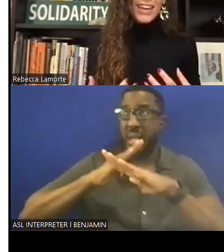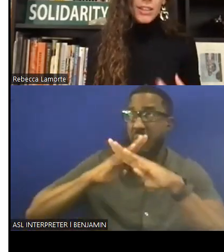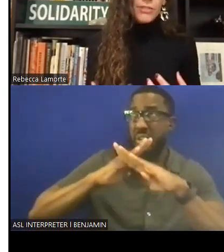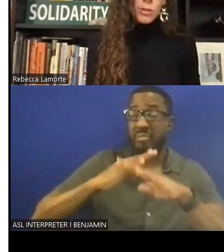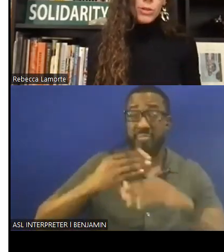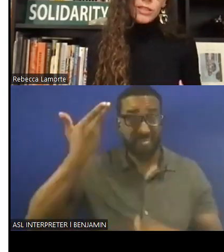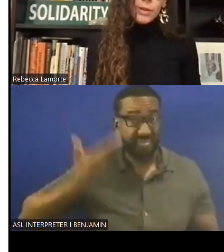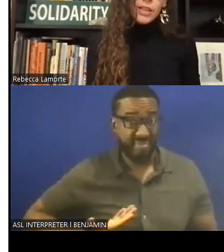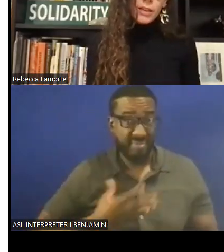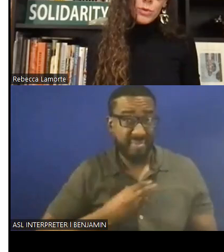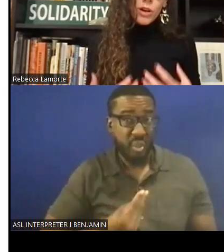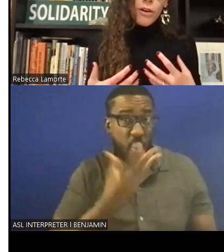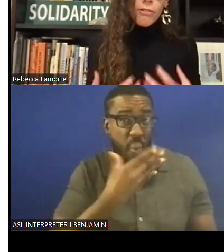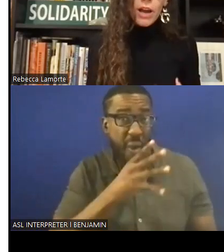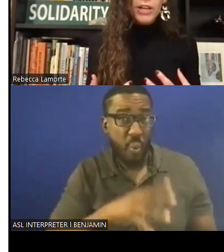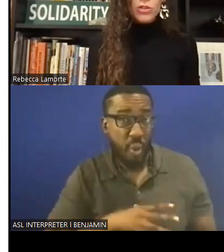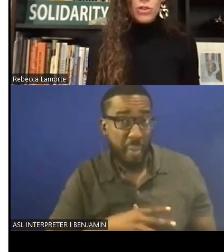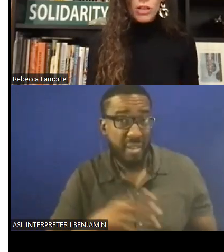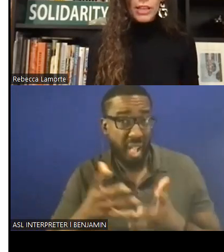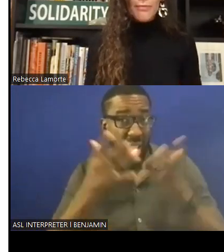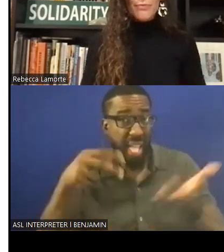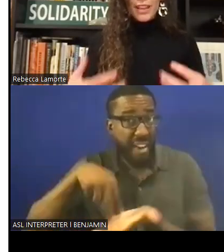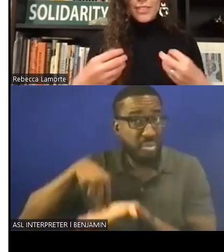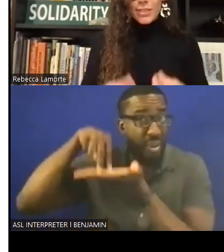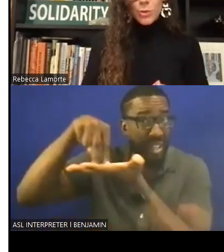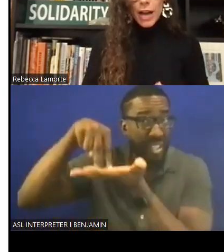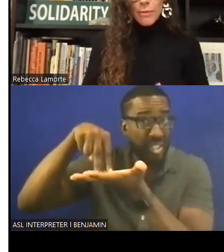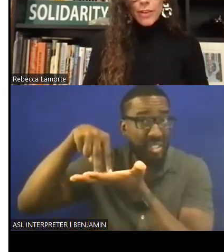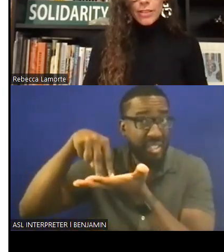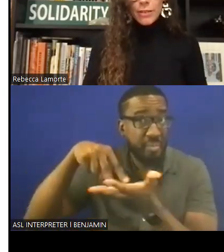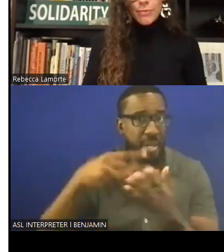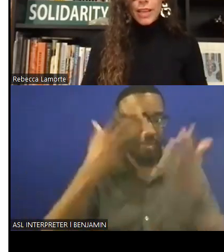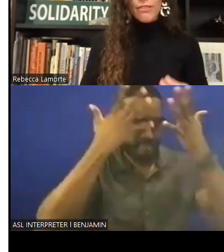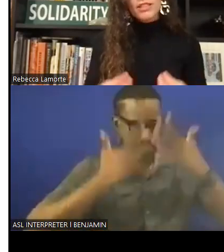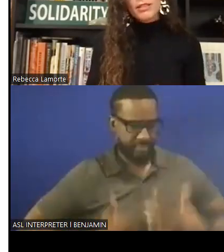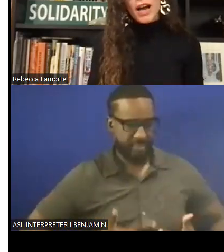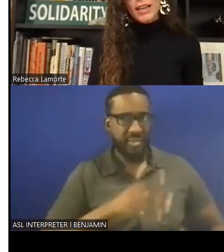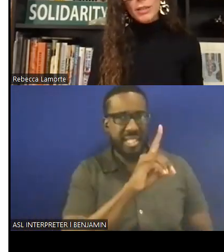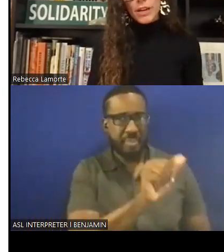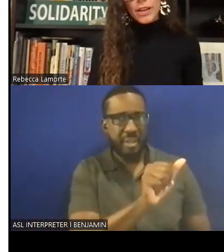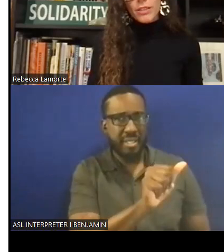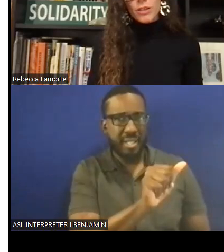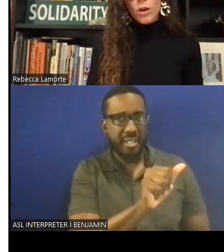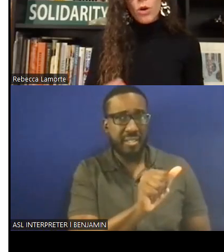and an invisible disability. So I felt very strongly, if this is what I'm facing, if this is my experience,